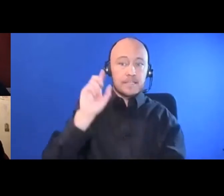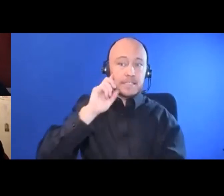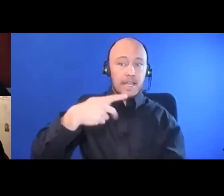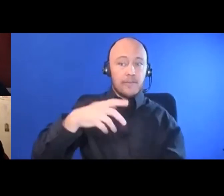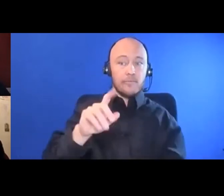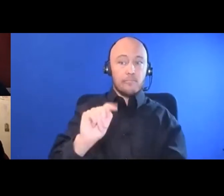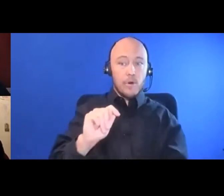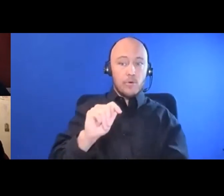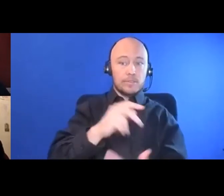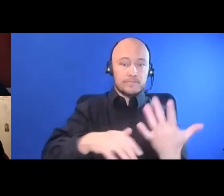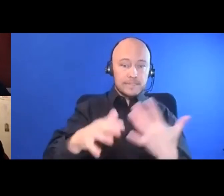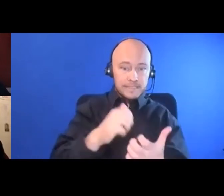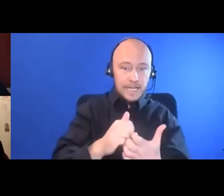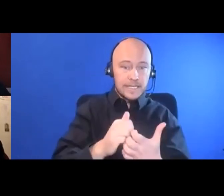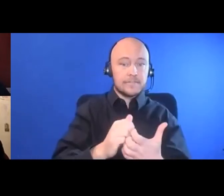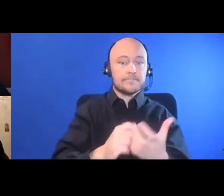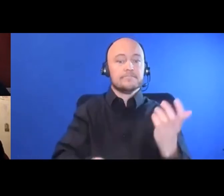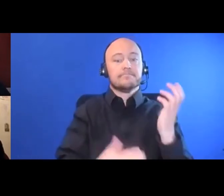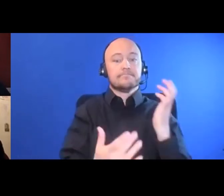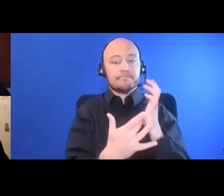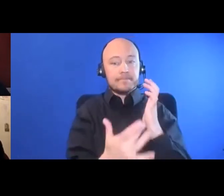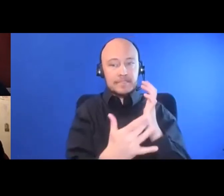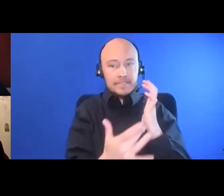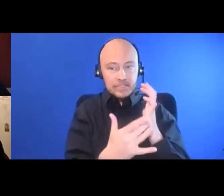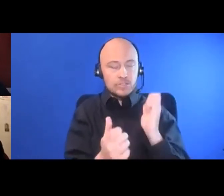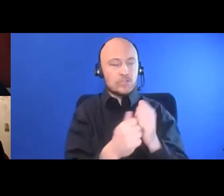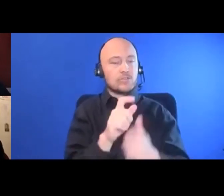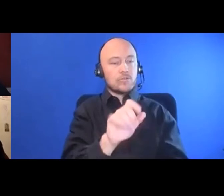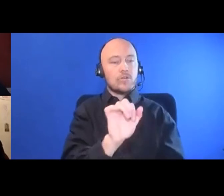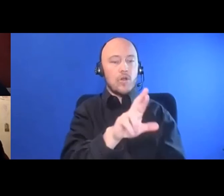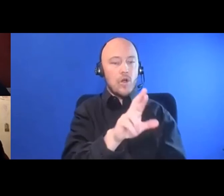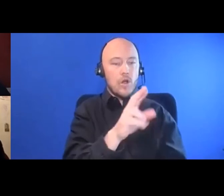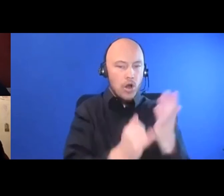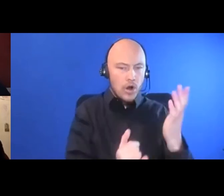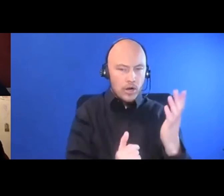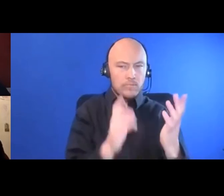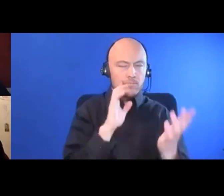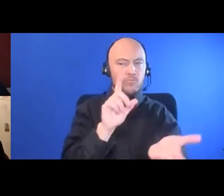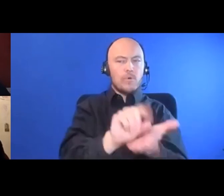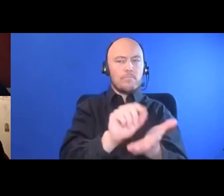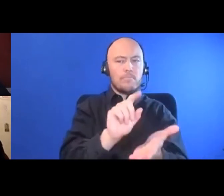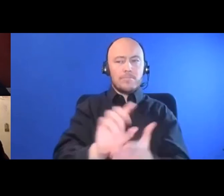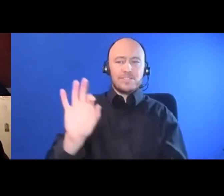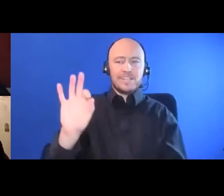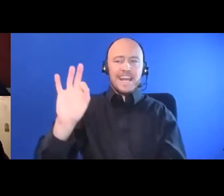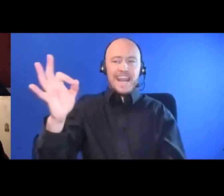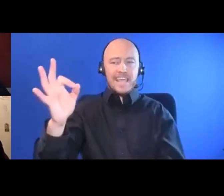a digital journal publishing disability literature and art that will publish it's ninth issue this spring,